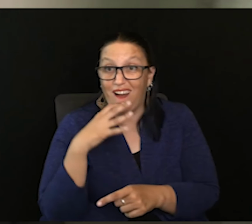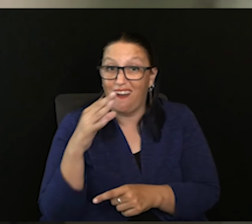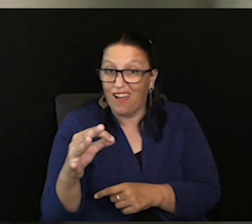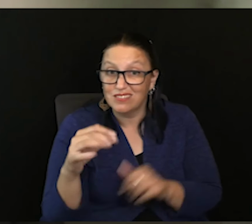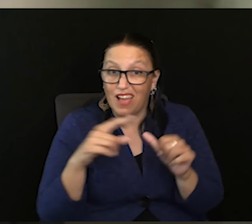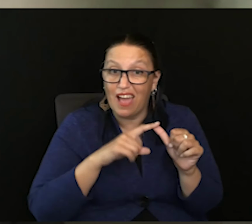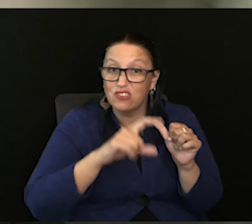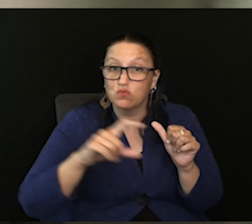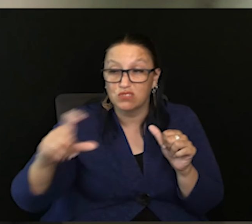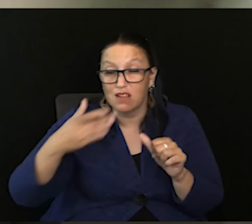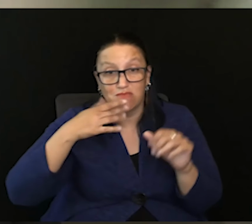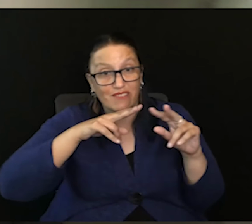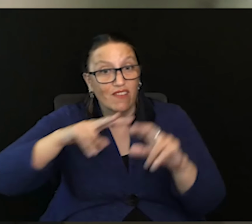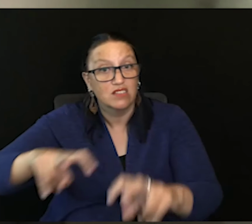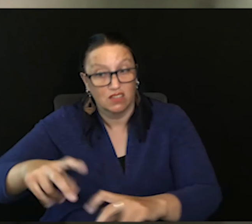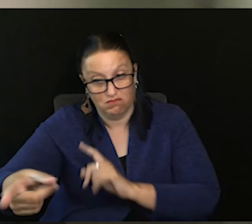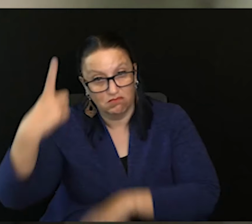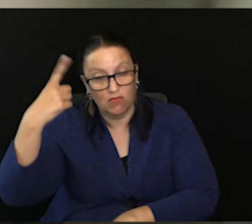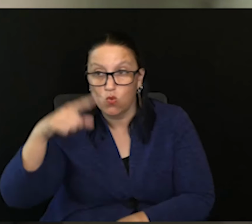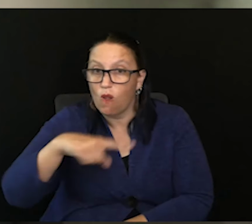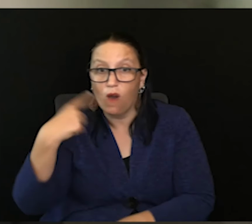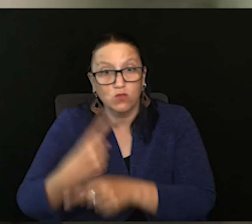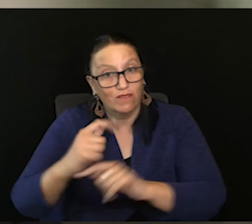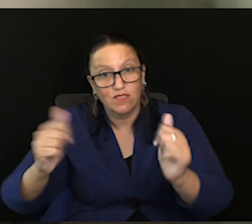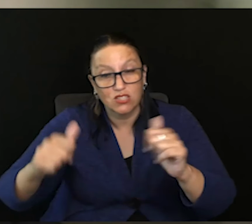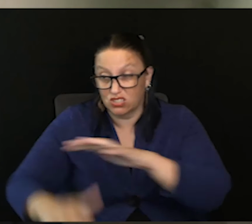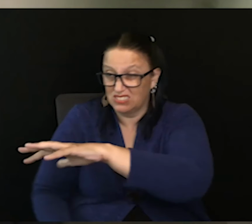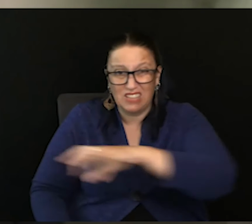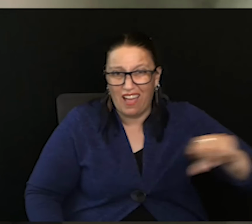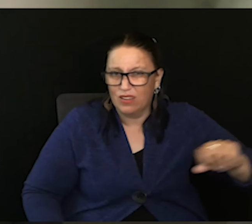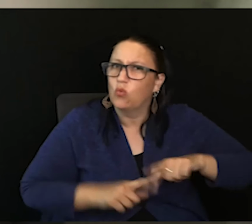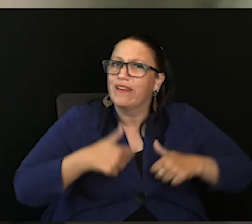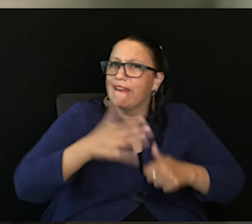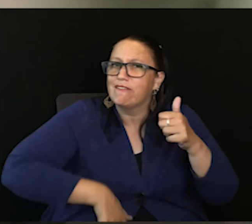I have asked my department to report them where we are aware of them to the ACCC.